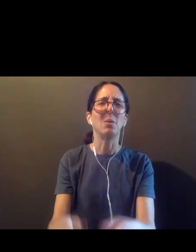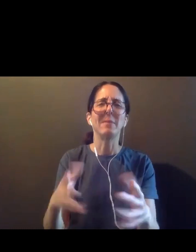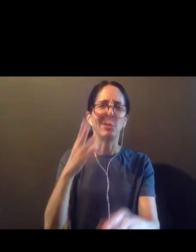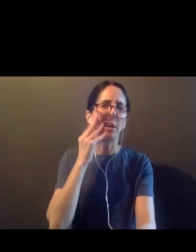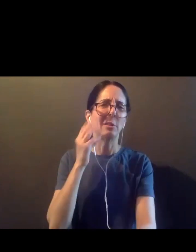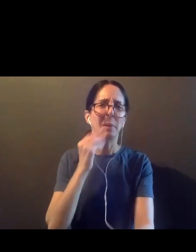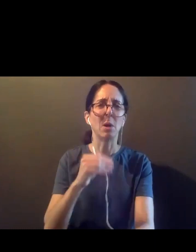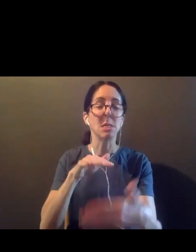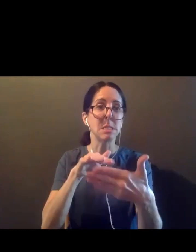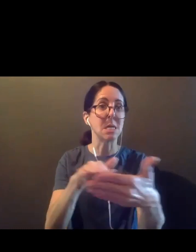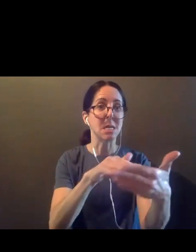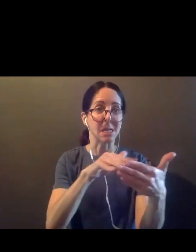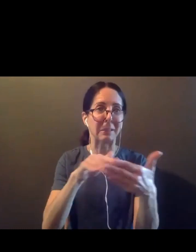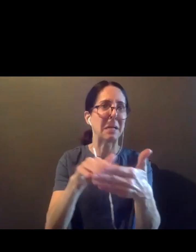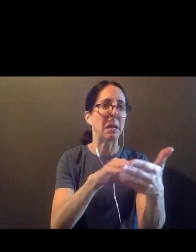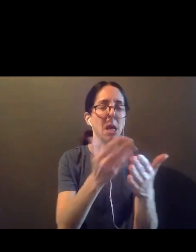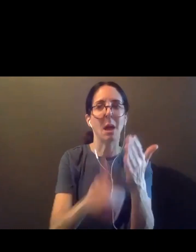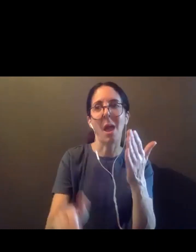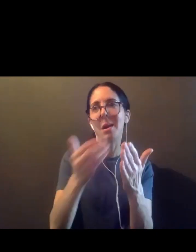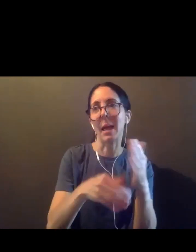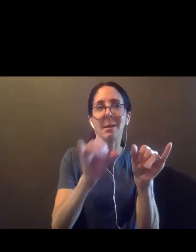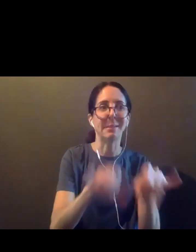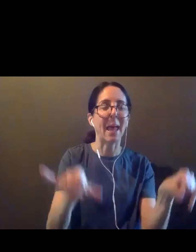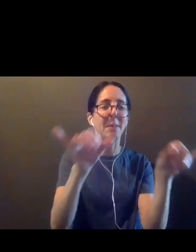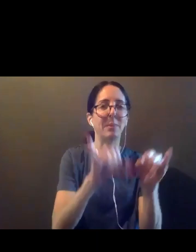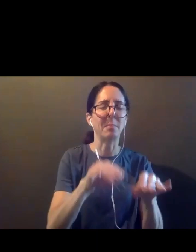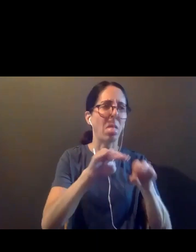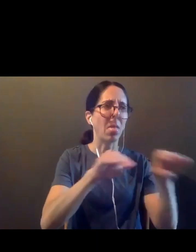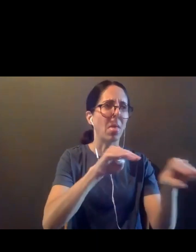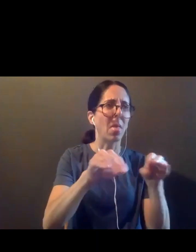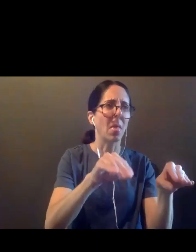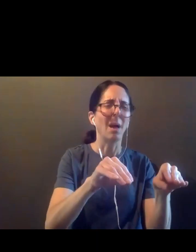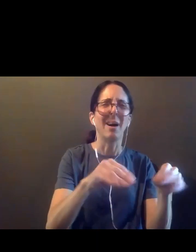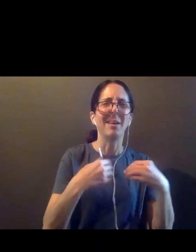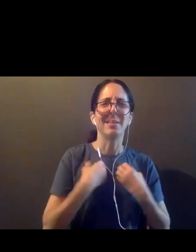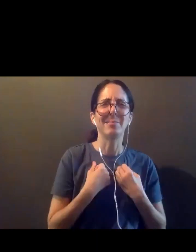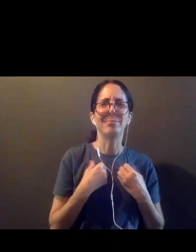population. It is, it is a huge issue actually.